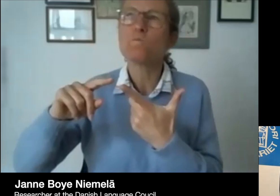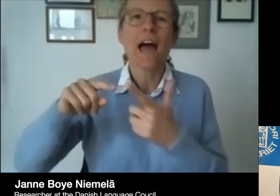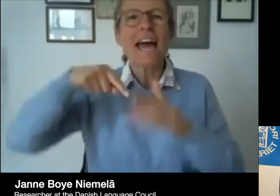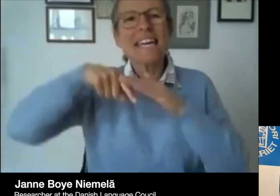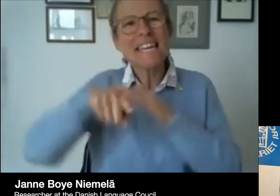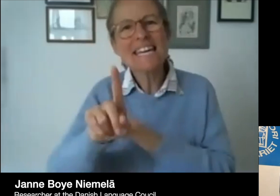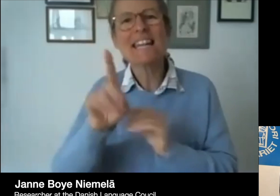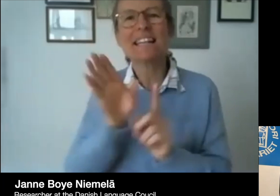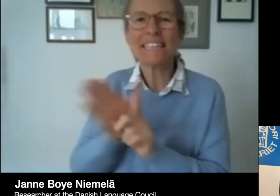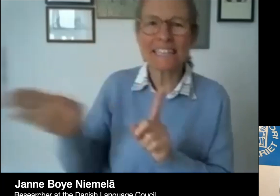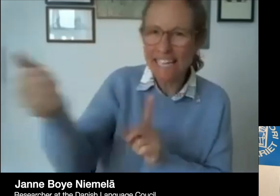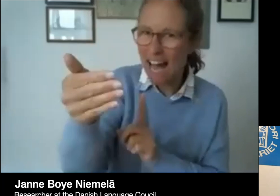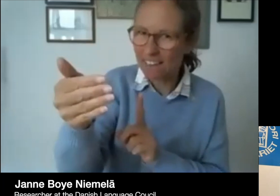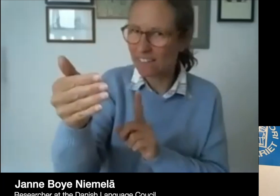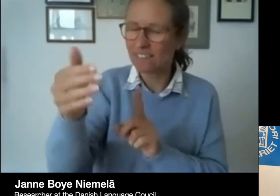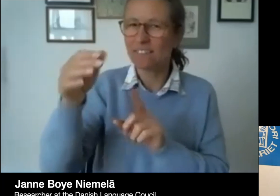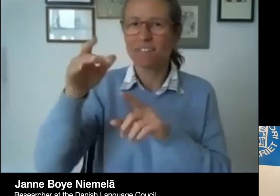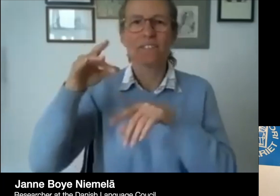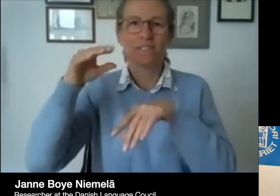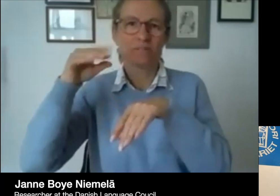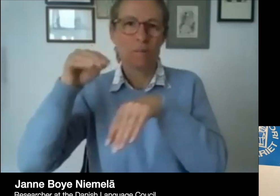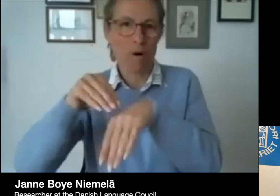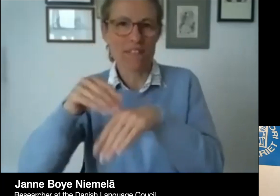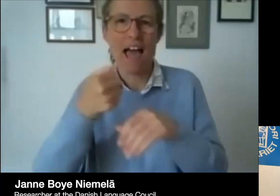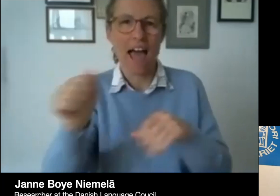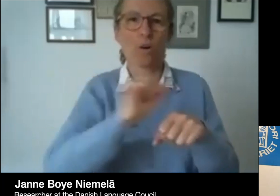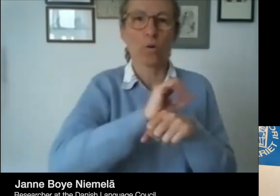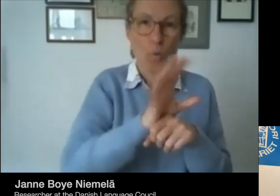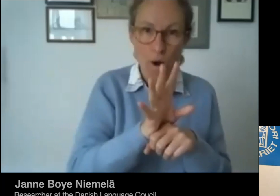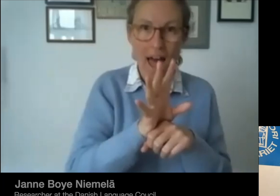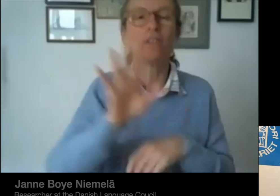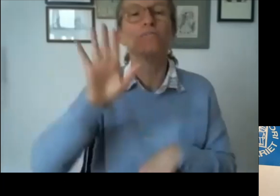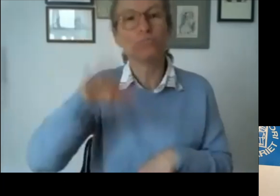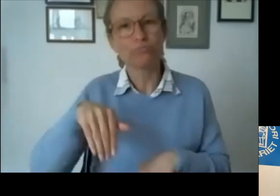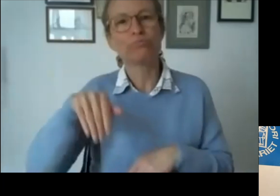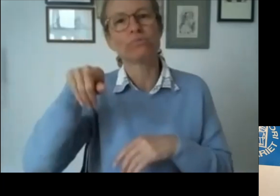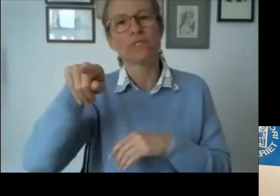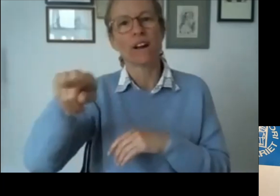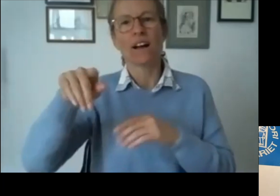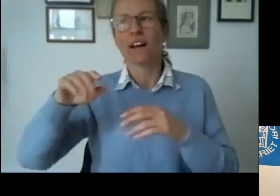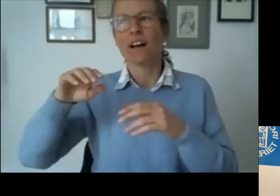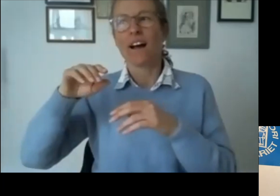but another thing is that like indirectly